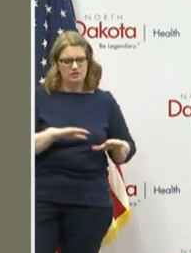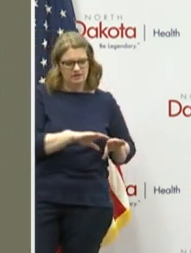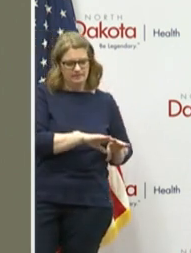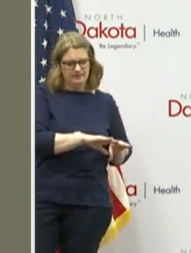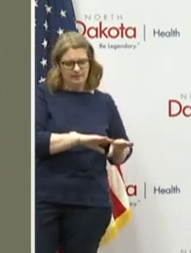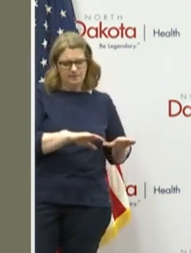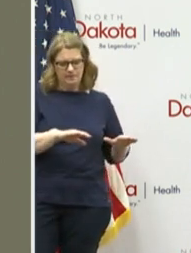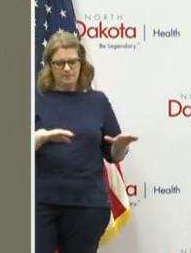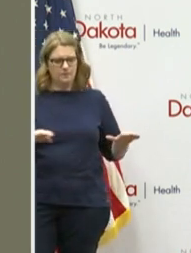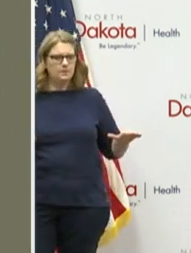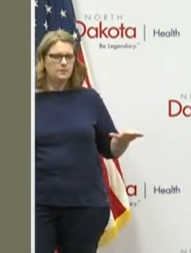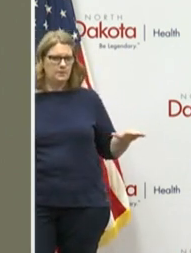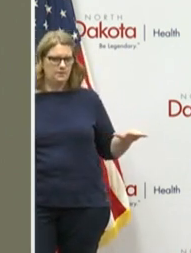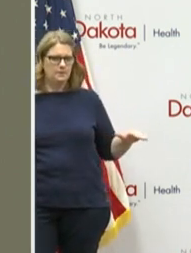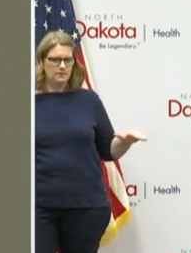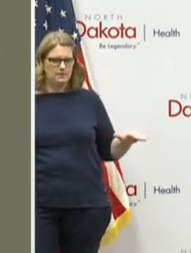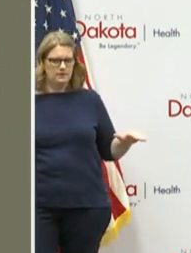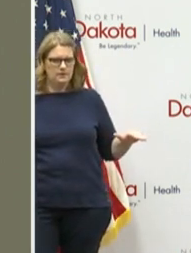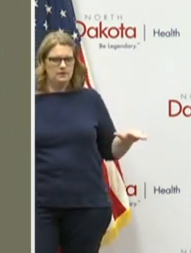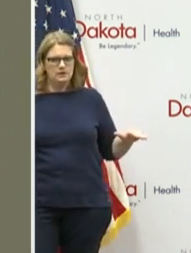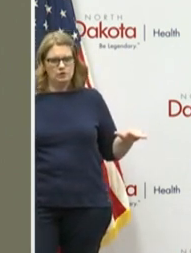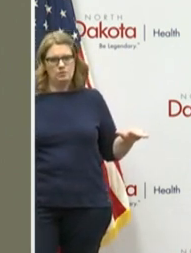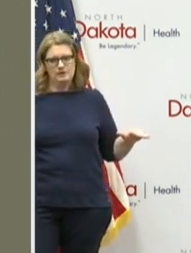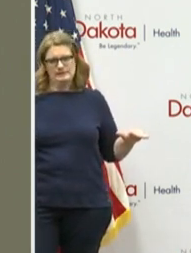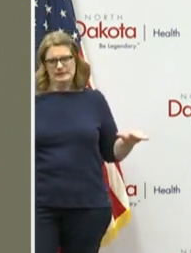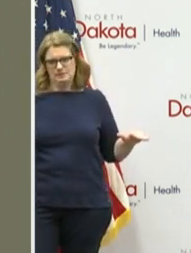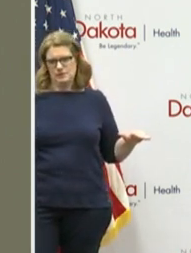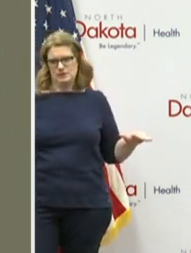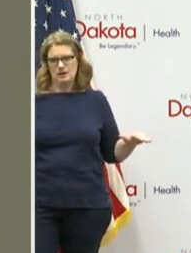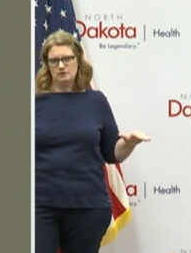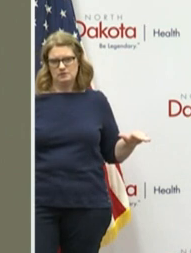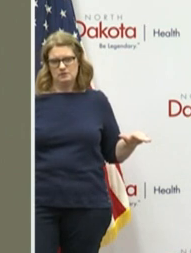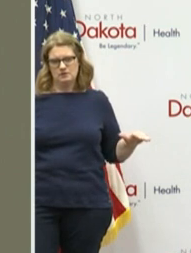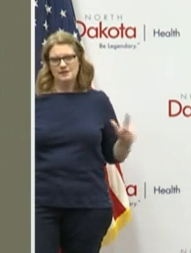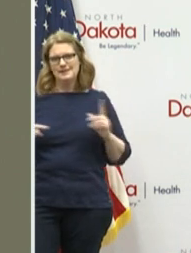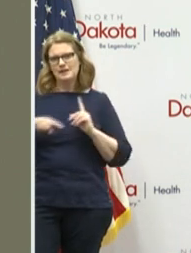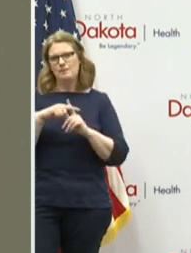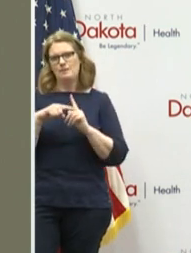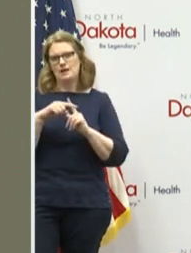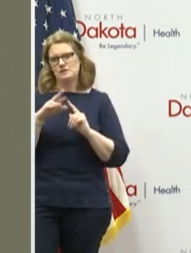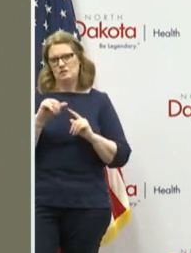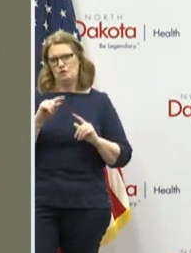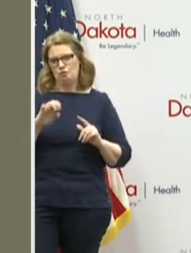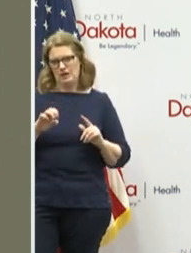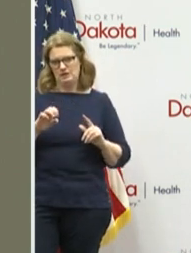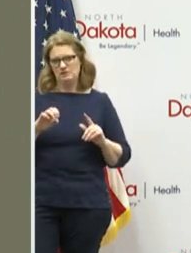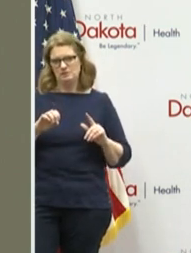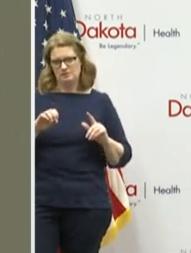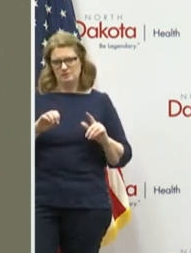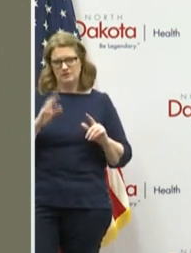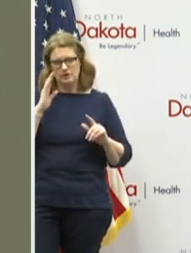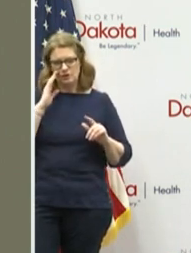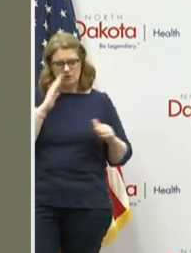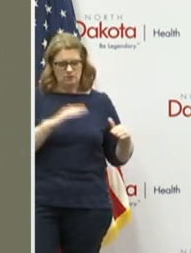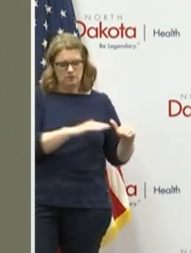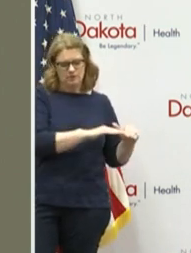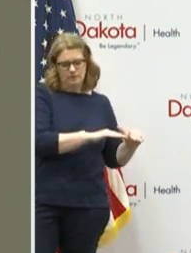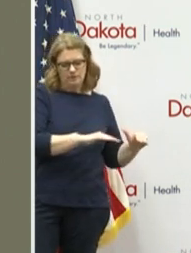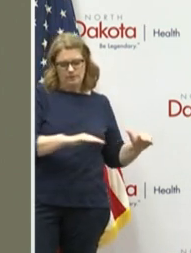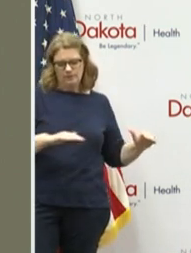LET'S TAKE A LOOK AT THE RATE AND COMPARE THE TWO, NORTH DAKOTA REMAINING FLAT